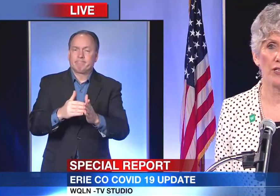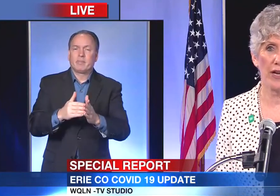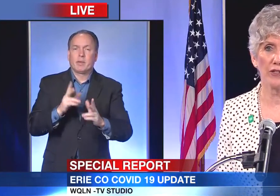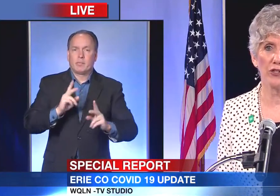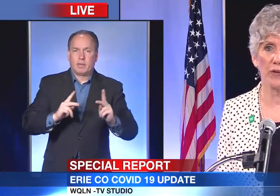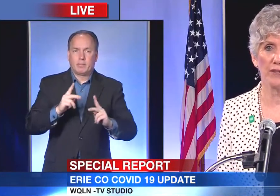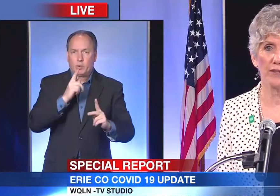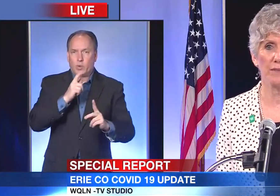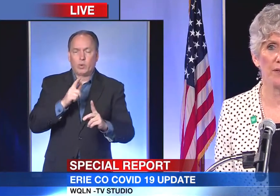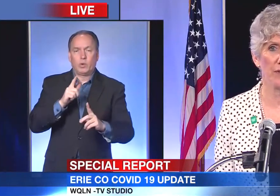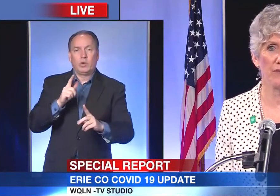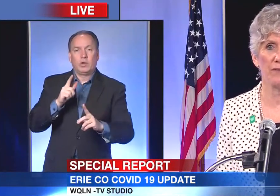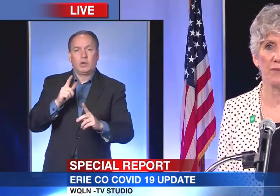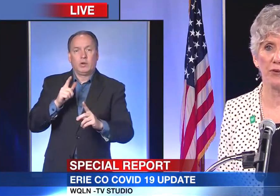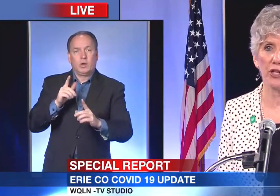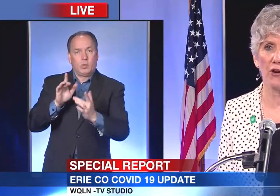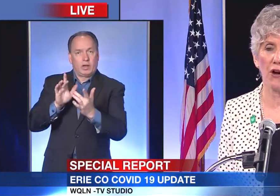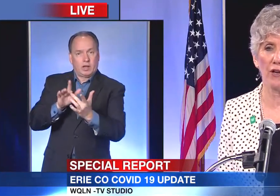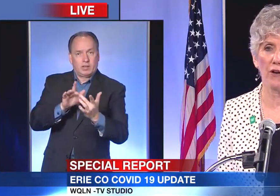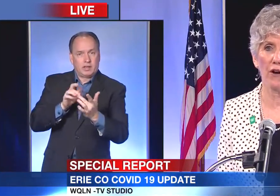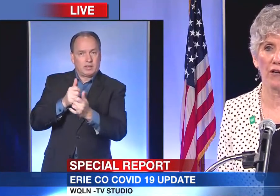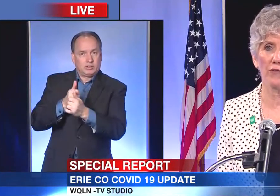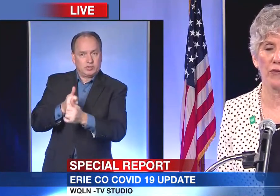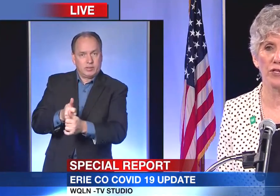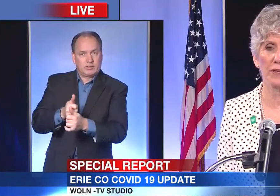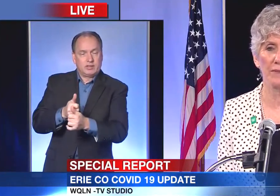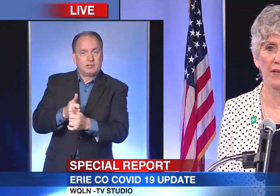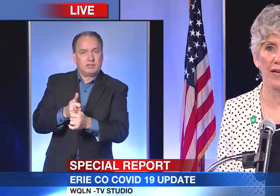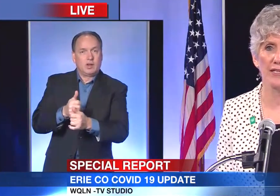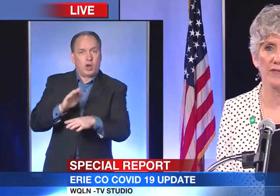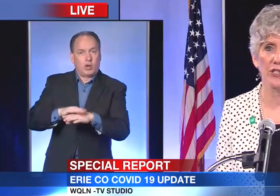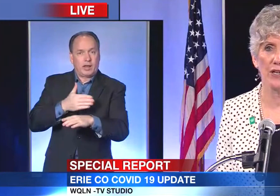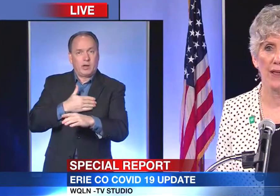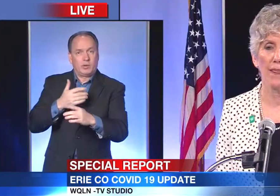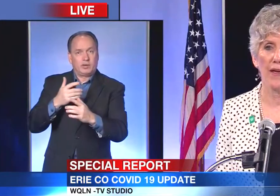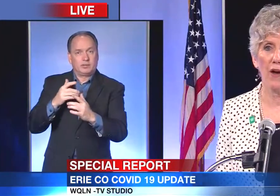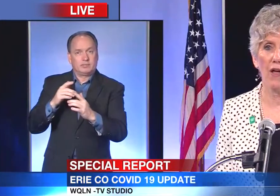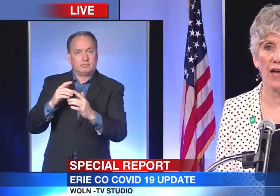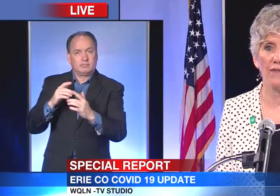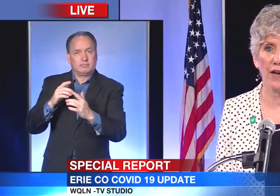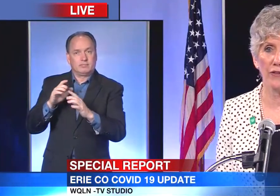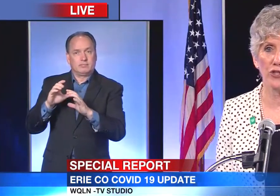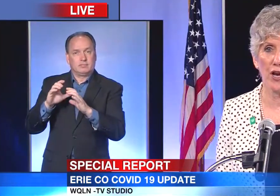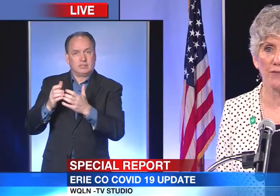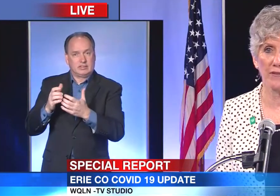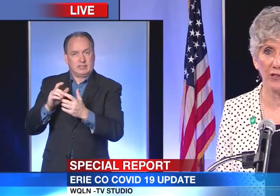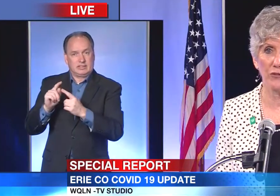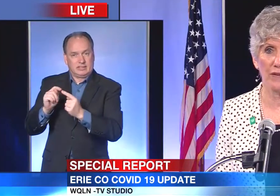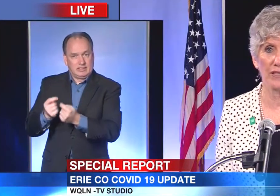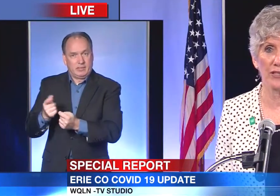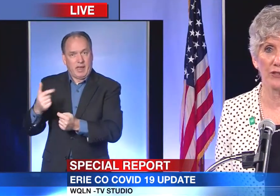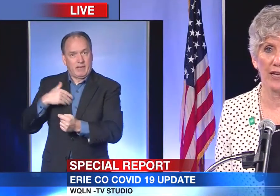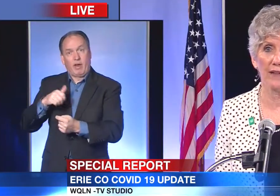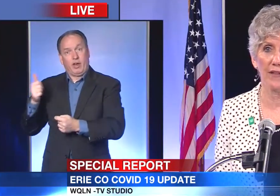SOMETHING WE HAVE BEEN TALKING A LOT ABOUT, THE PEOPLE THAT WE PUT ON CONTACT TRACING, THE PEOPLE THAT WE HAVE BEEN PUTTING ON OUR ENFORCEMENT COMPLIANCE